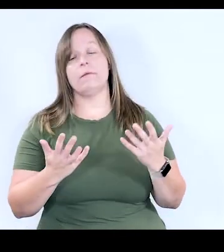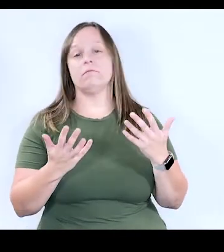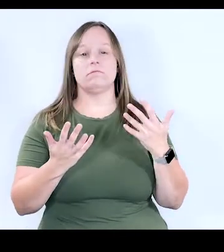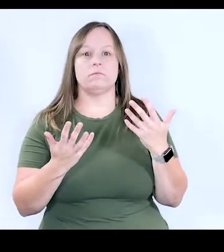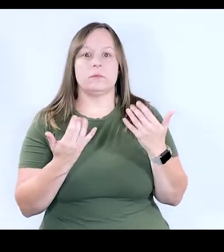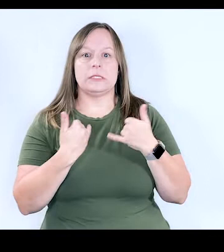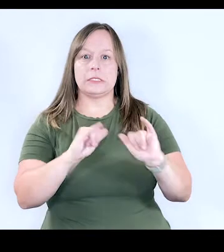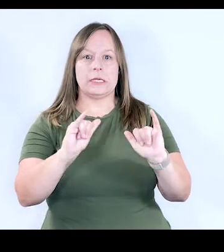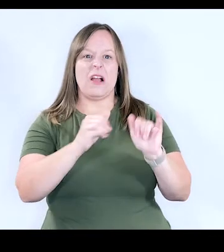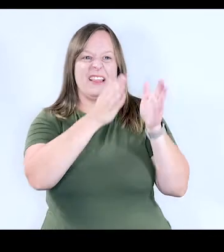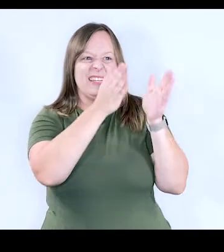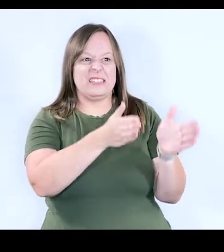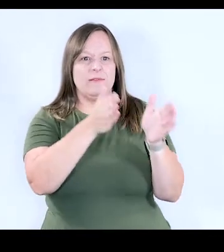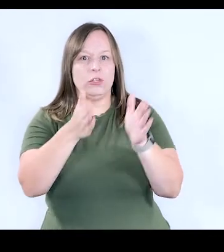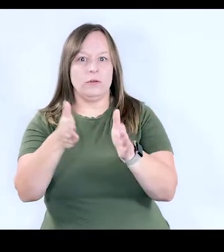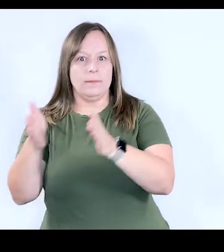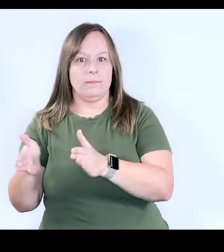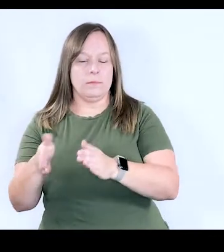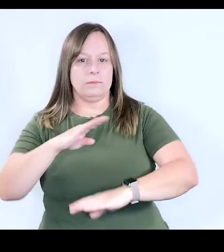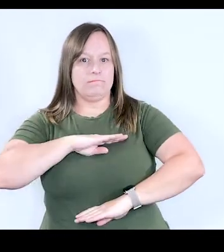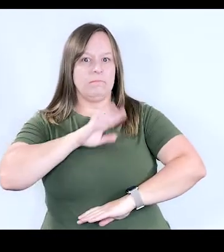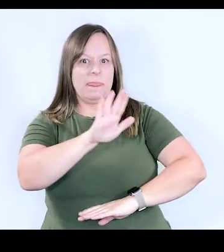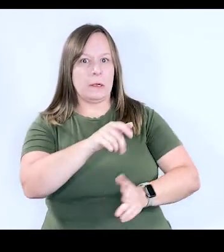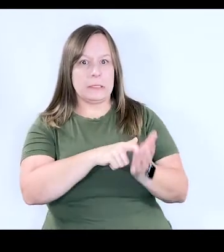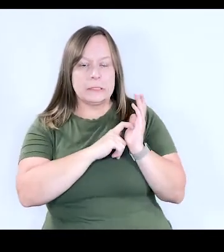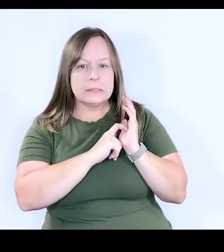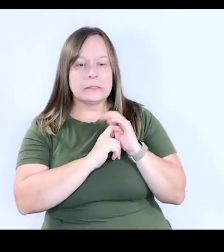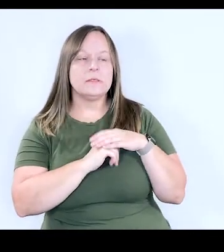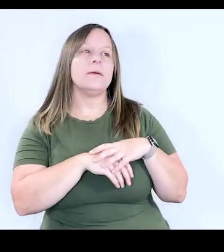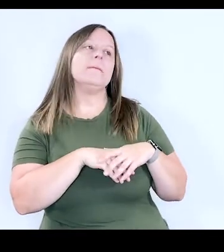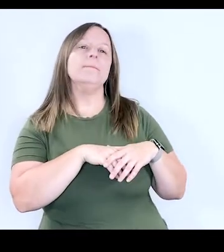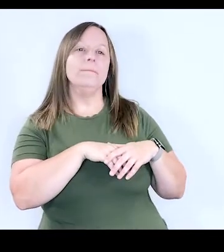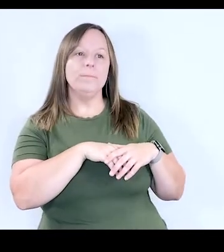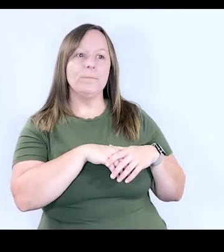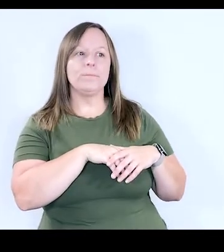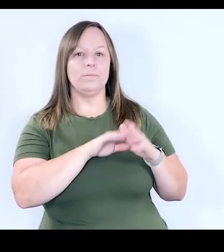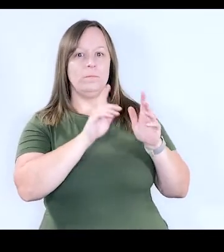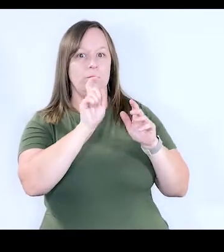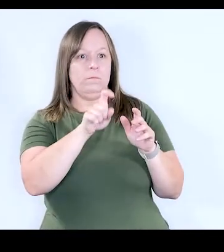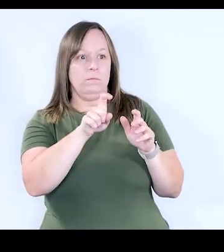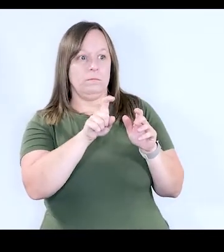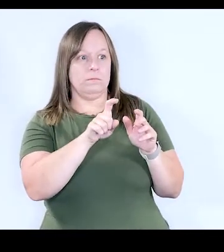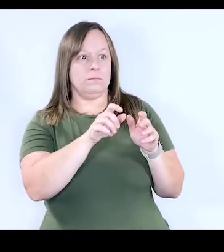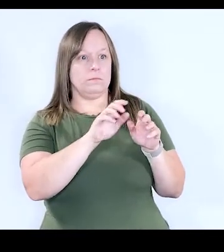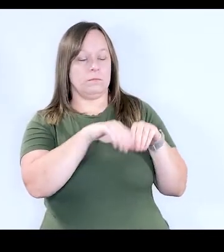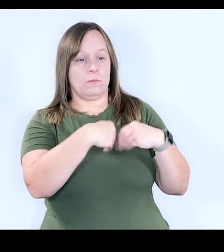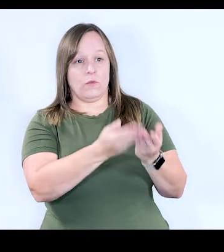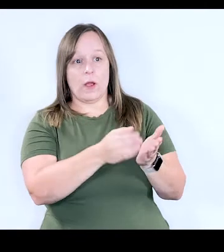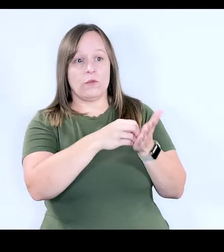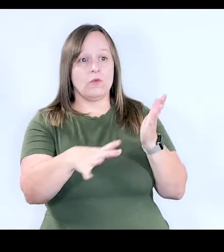needs to be individualized to meet the student's needs. So in order to provide a student with a disability with a Free